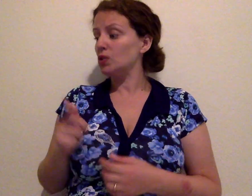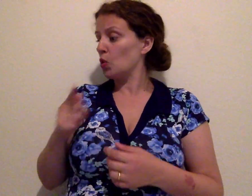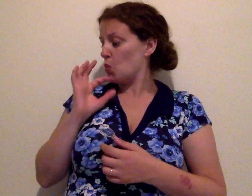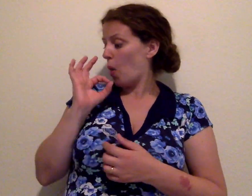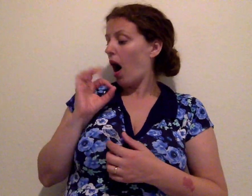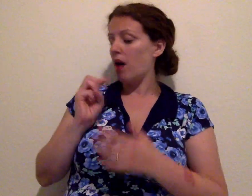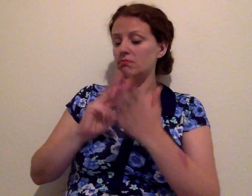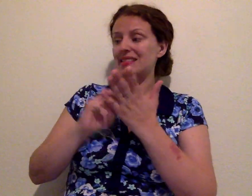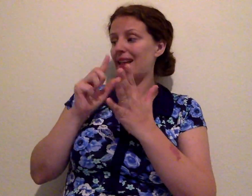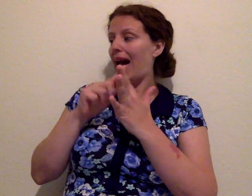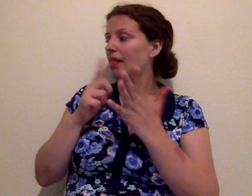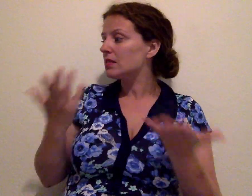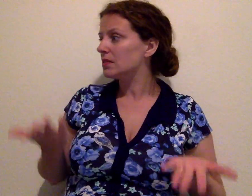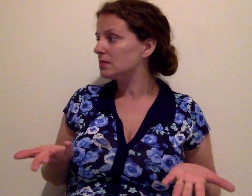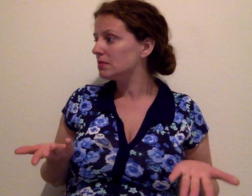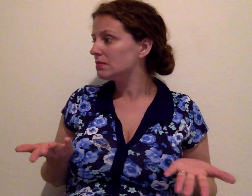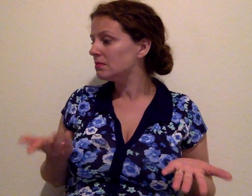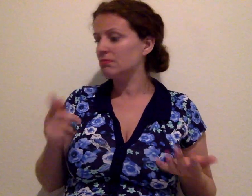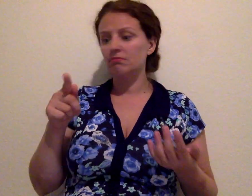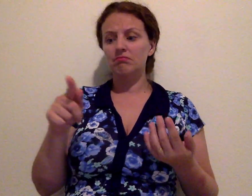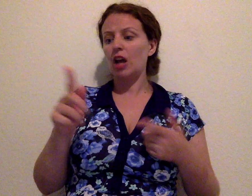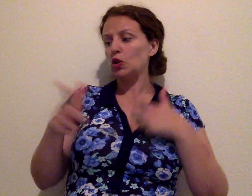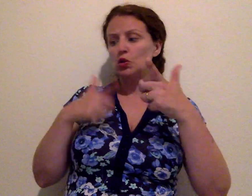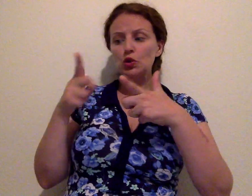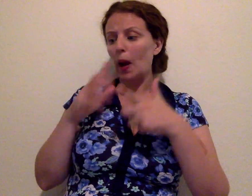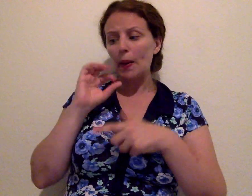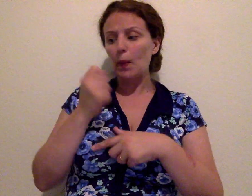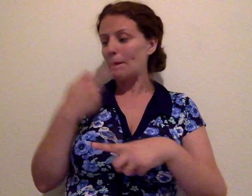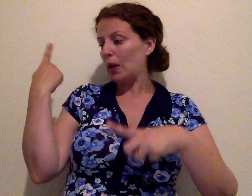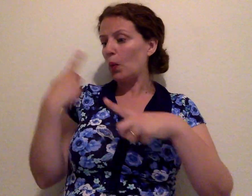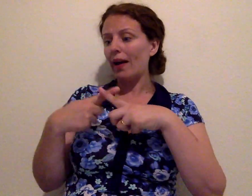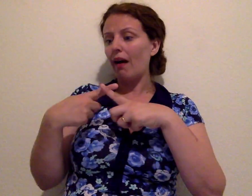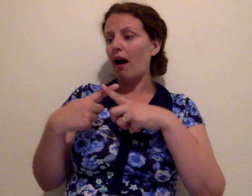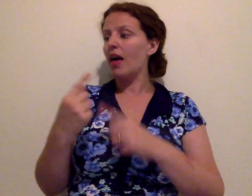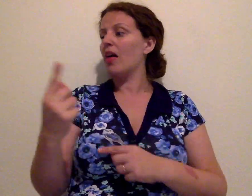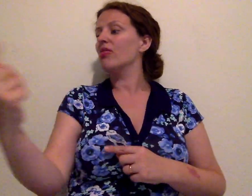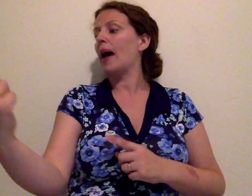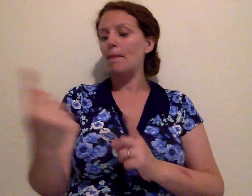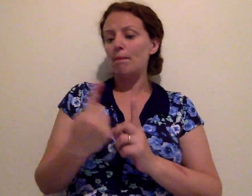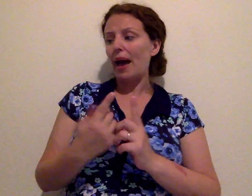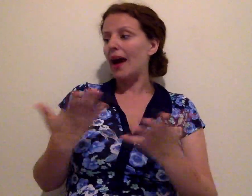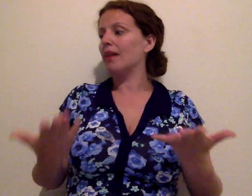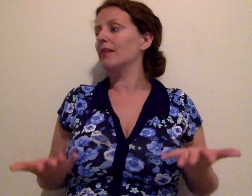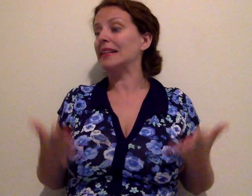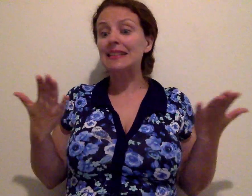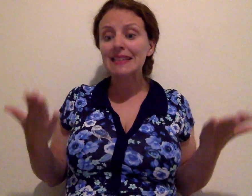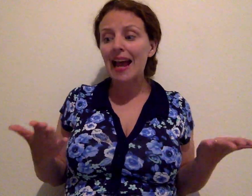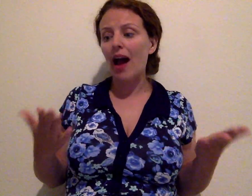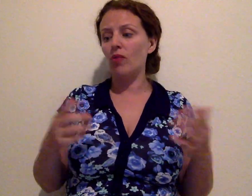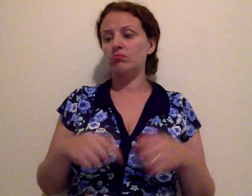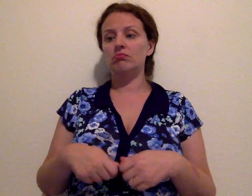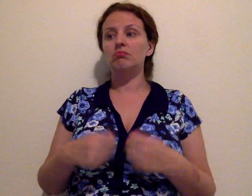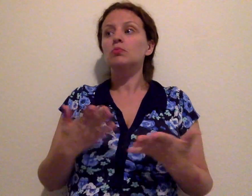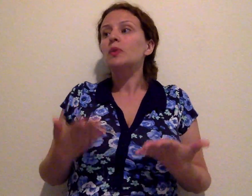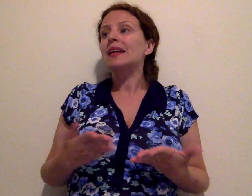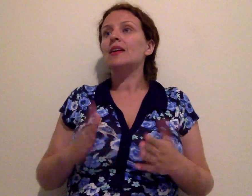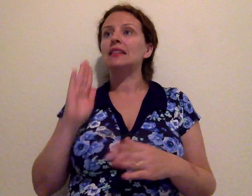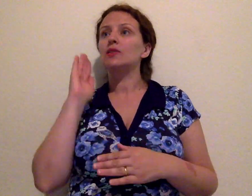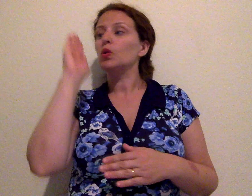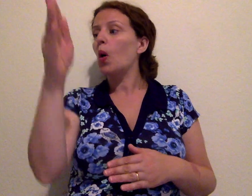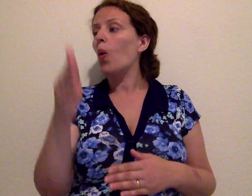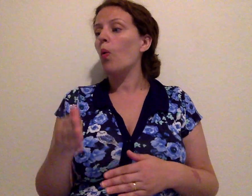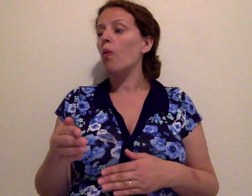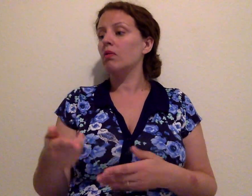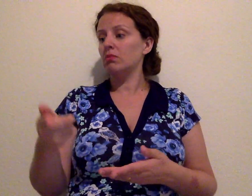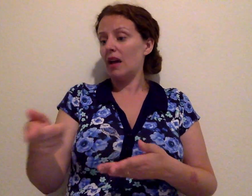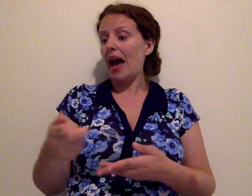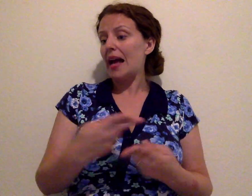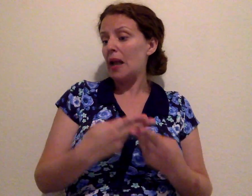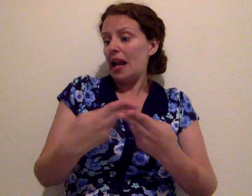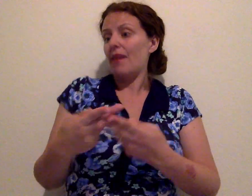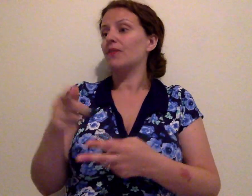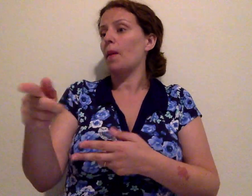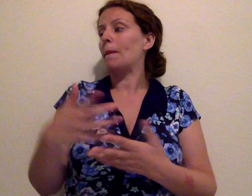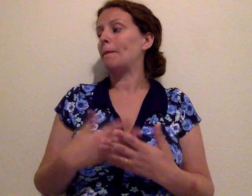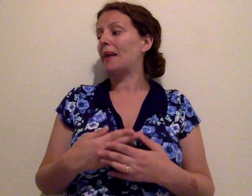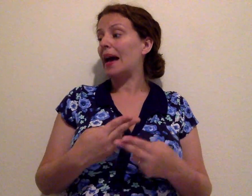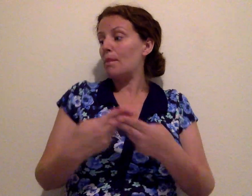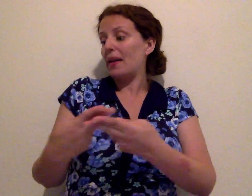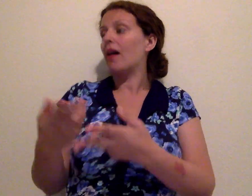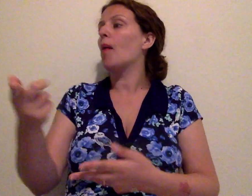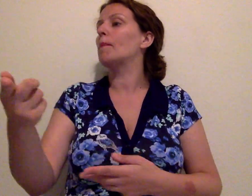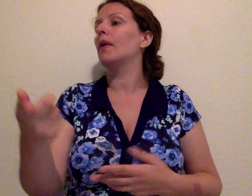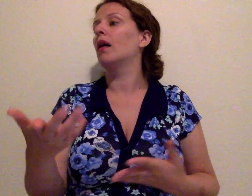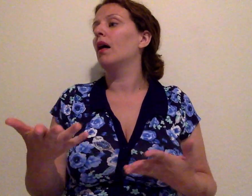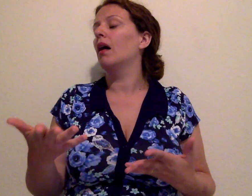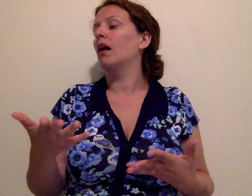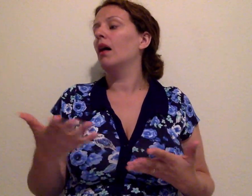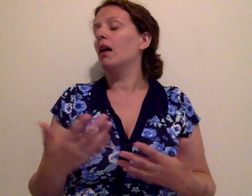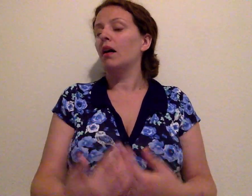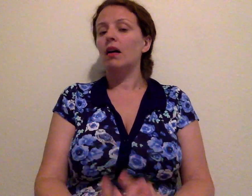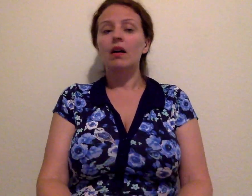"Besides you asked Mr Elton if he wanted a lift, it would be a quicker journey without that."